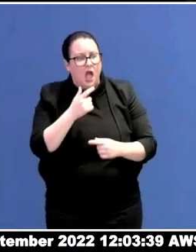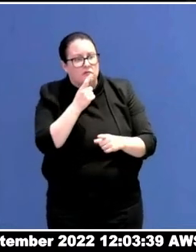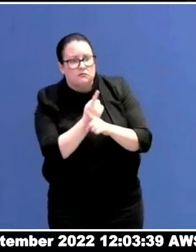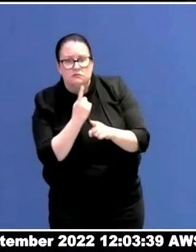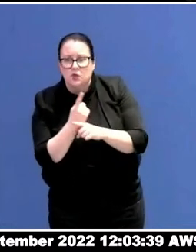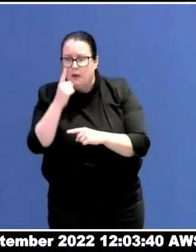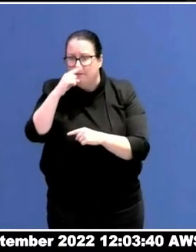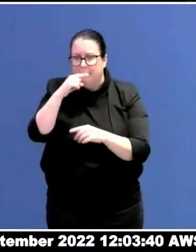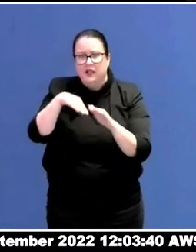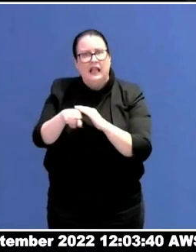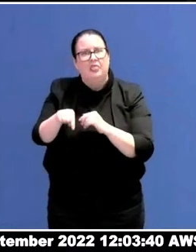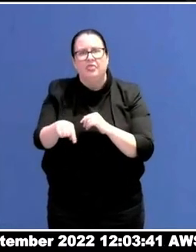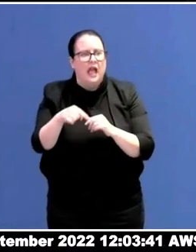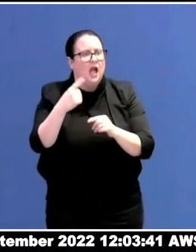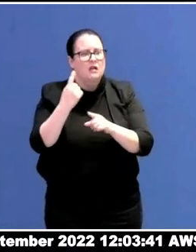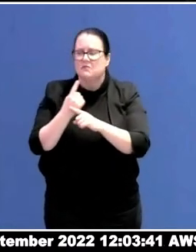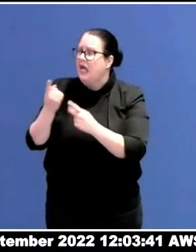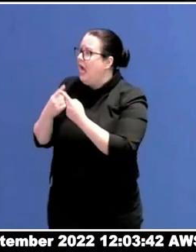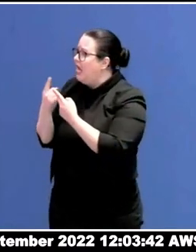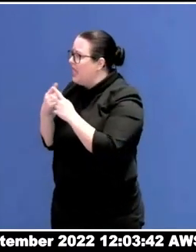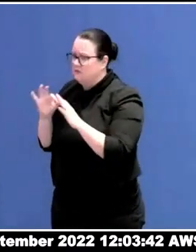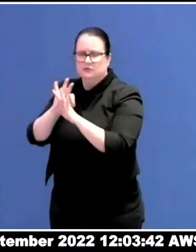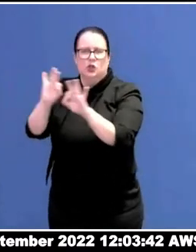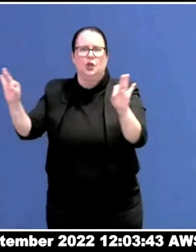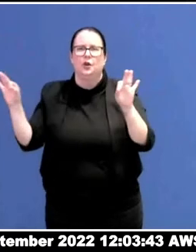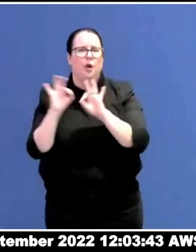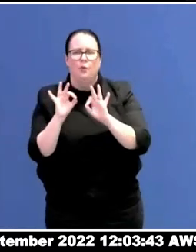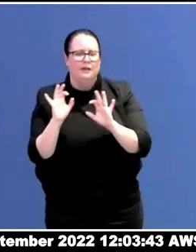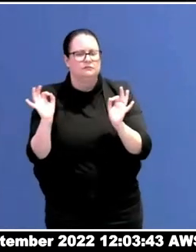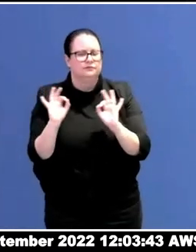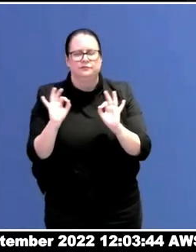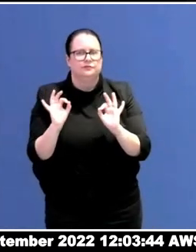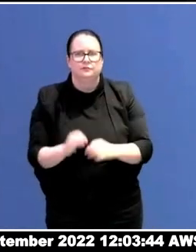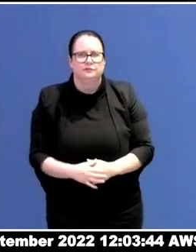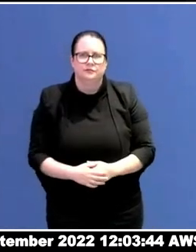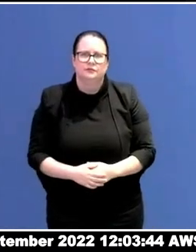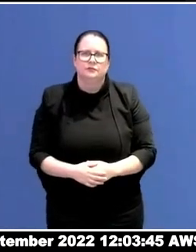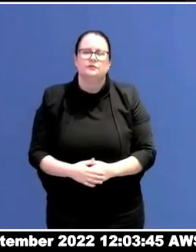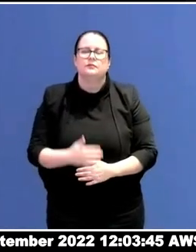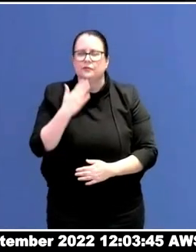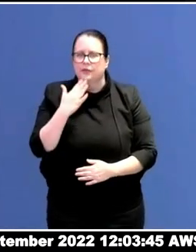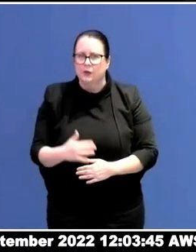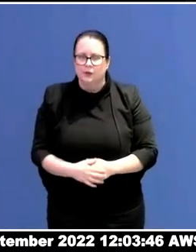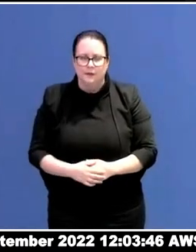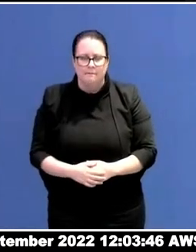prison system and older, nothing. Nothing whatsoever. It's a select few. MS McMAHON: Thank you. Chair, if the Commissioners have any questions?